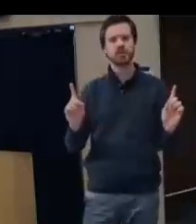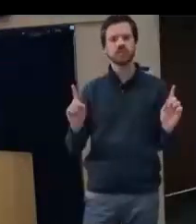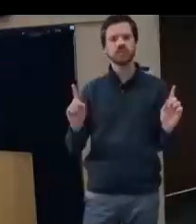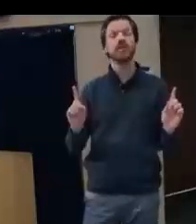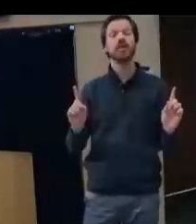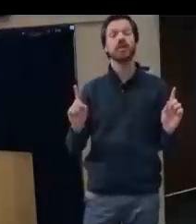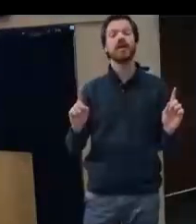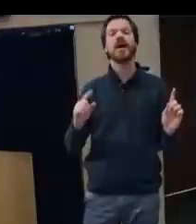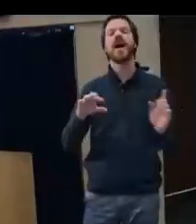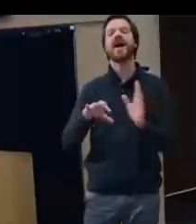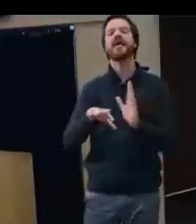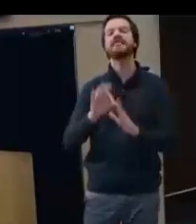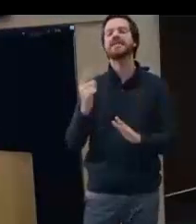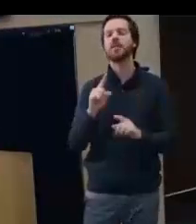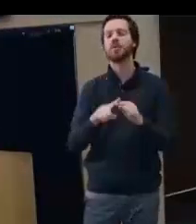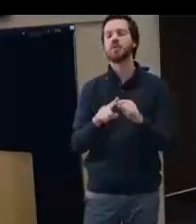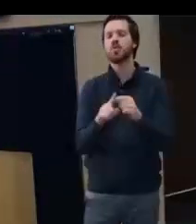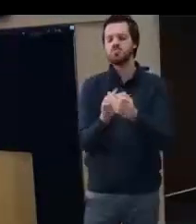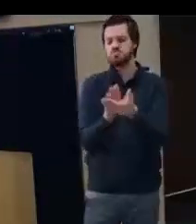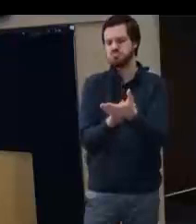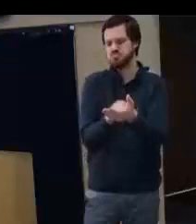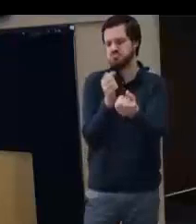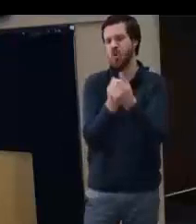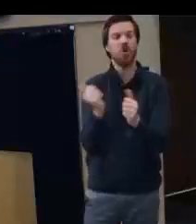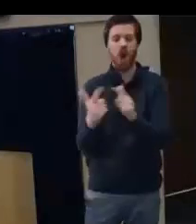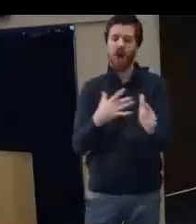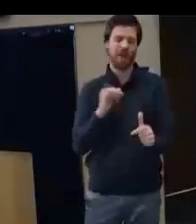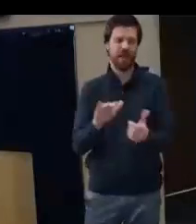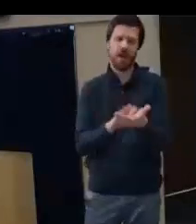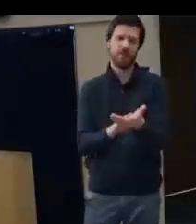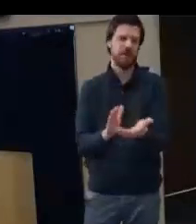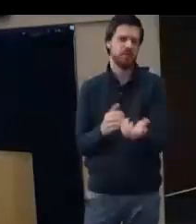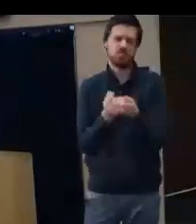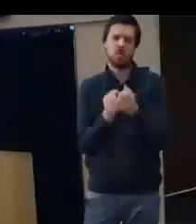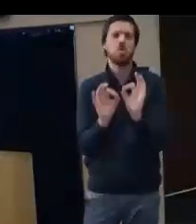something to compliment them on we all like a compliment and even if it's something like I